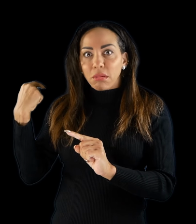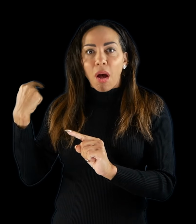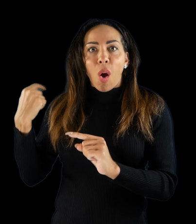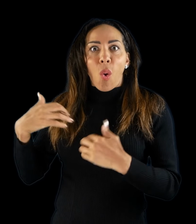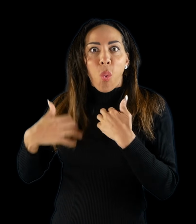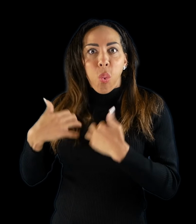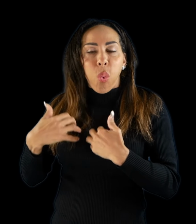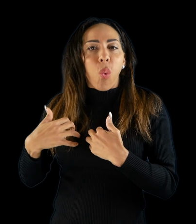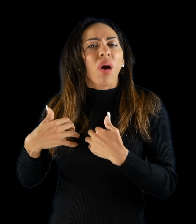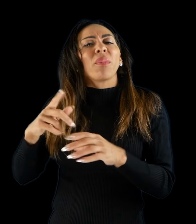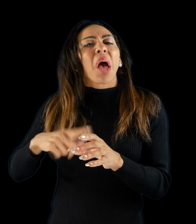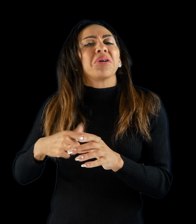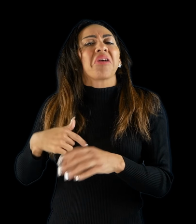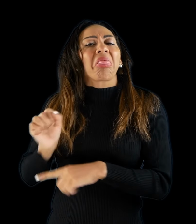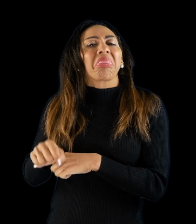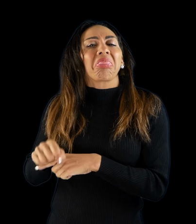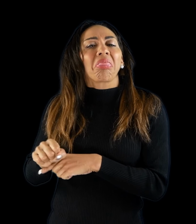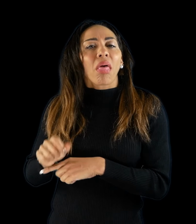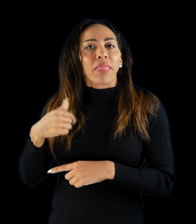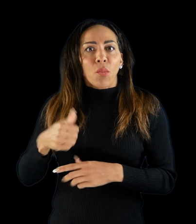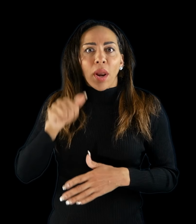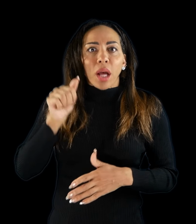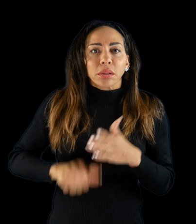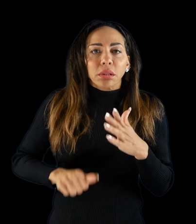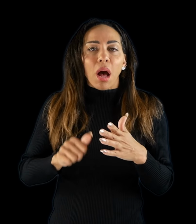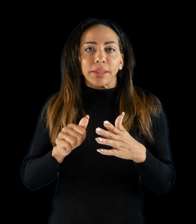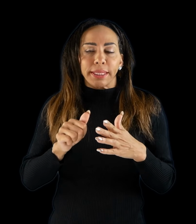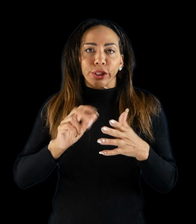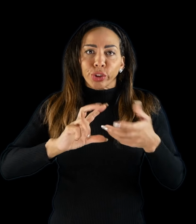But when I started to carve stone and marble, I suddenly realised how difficult it was.